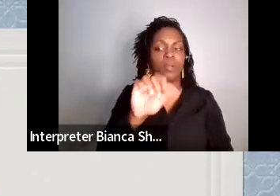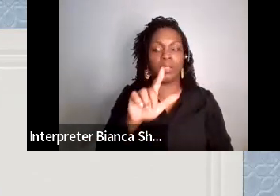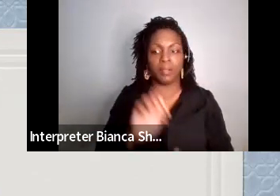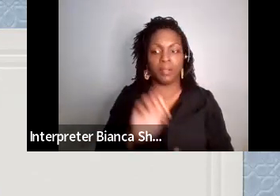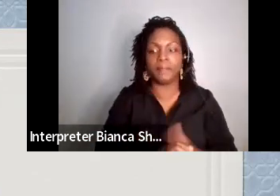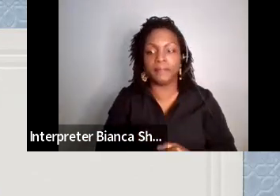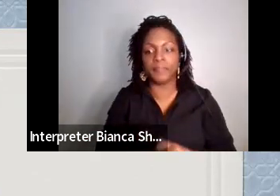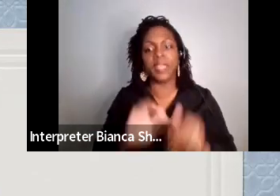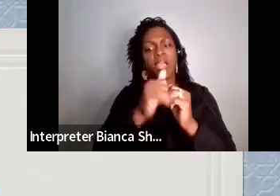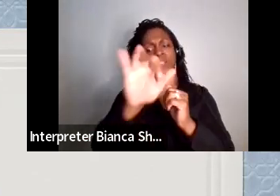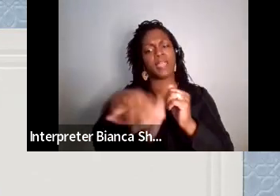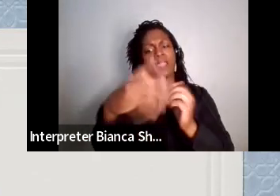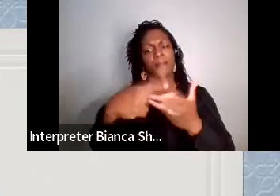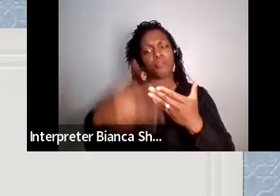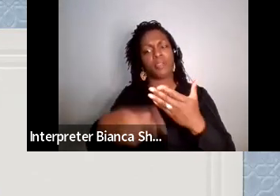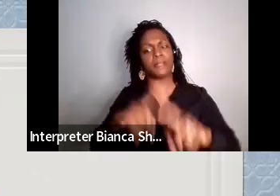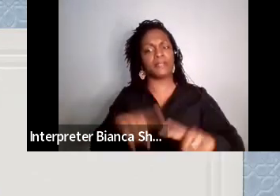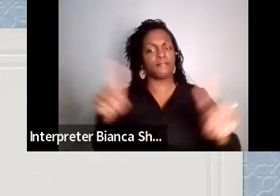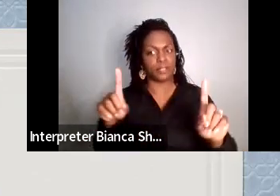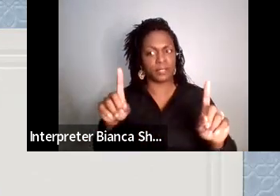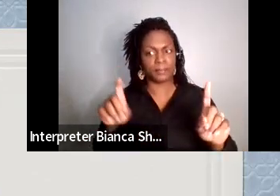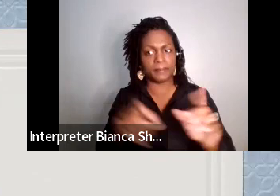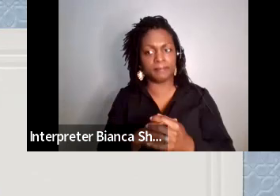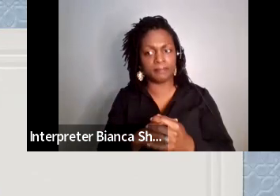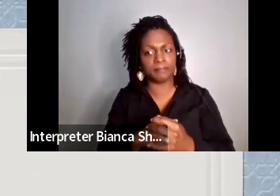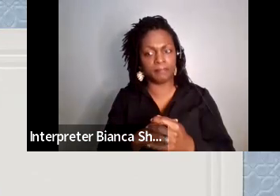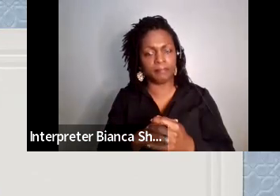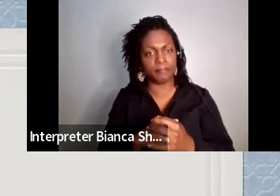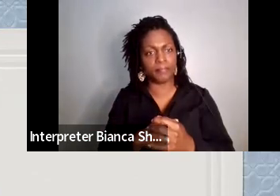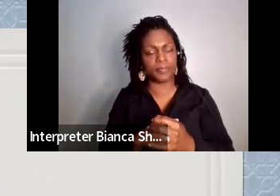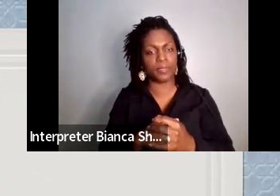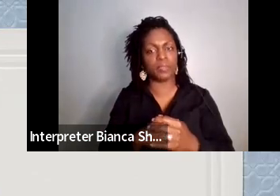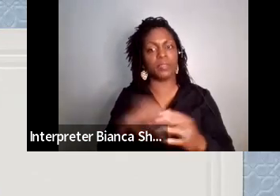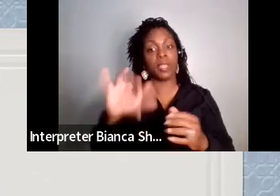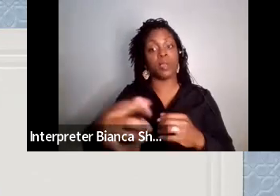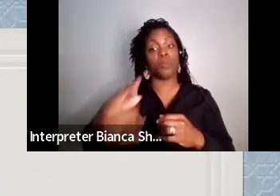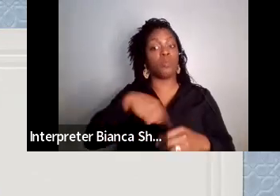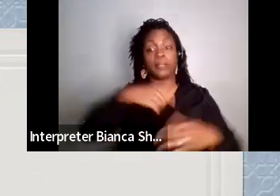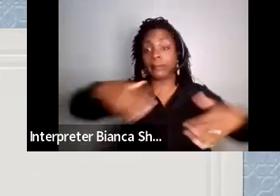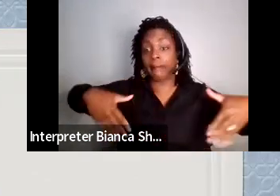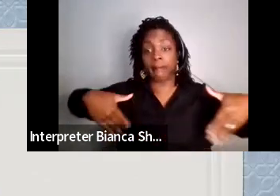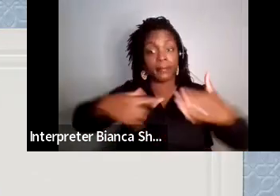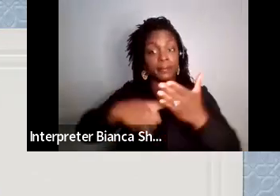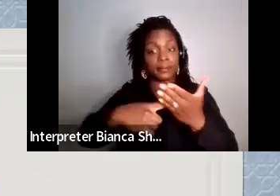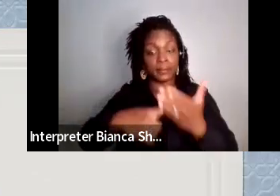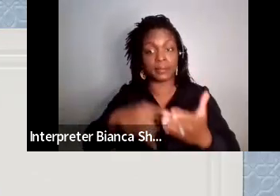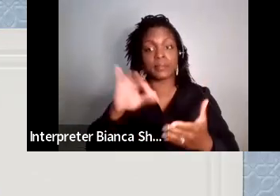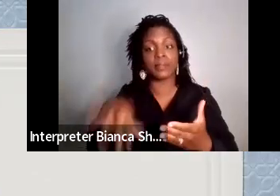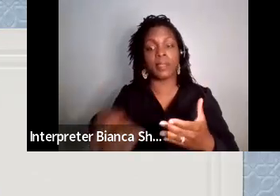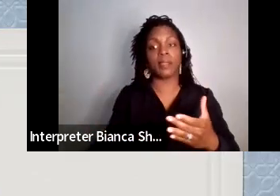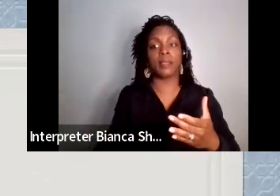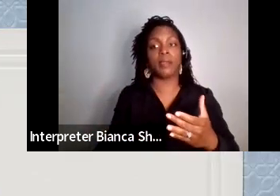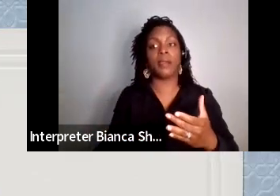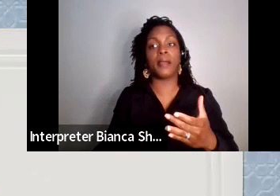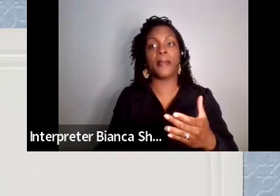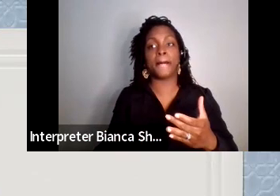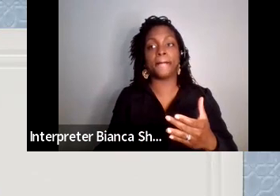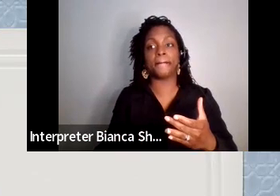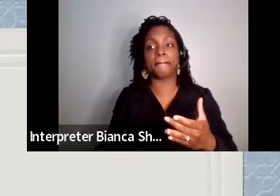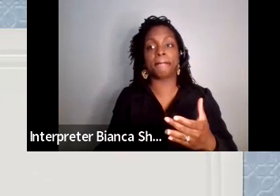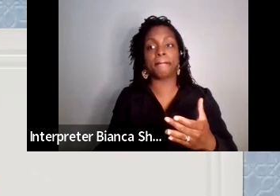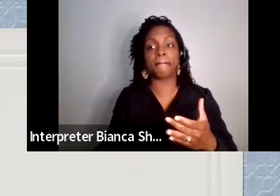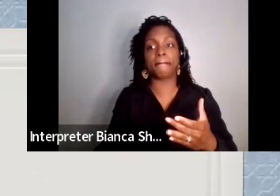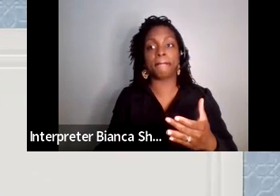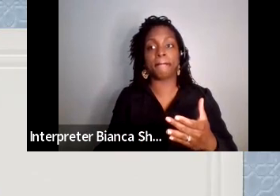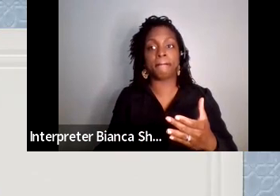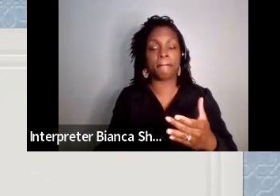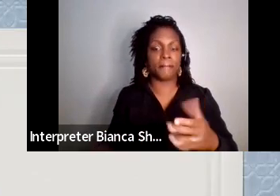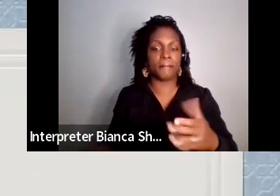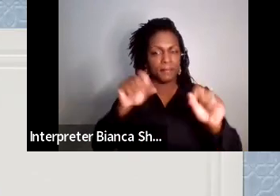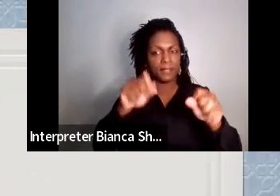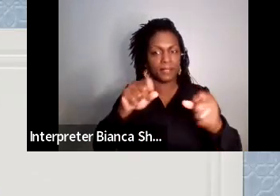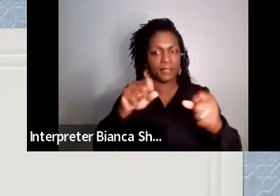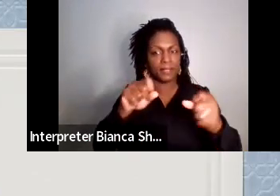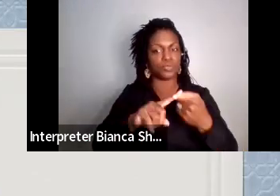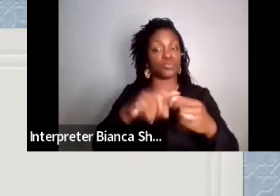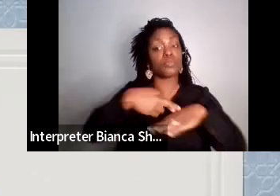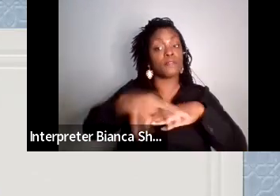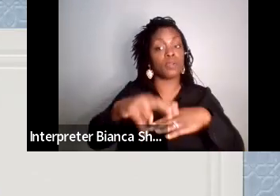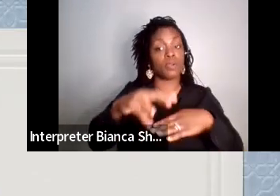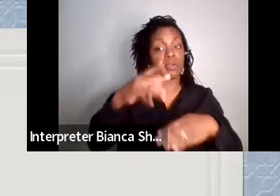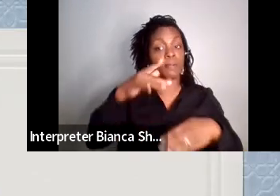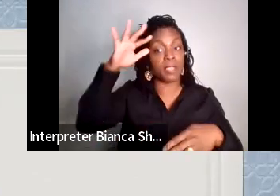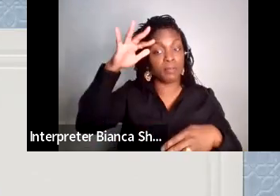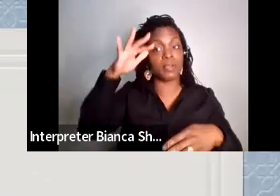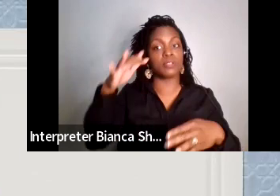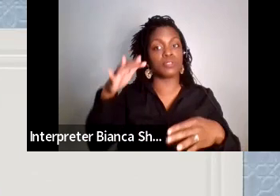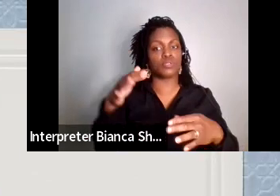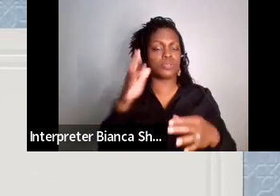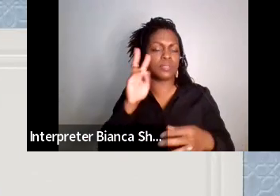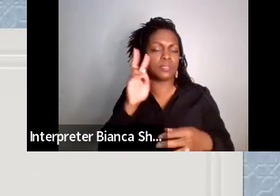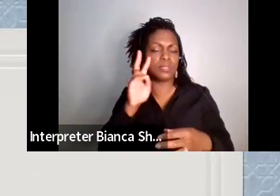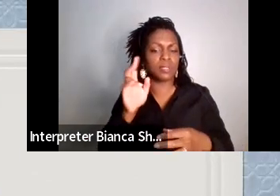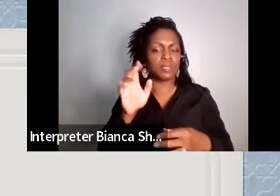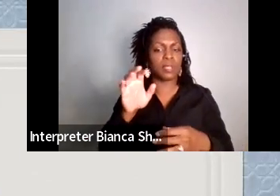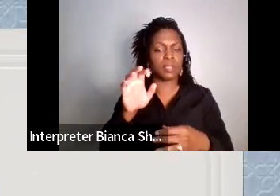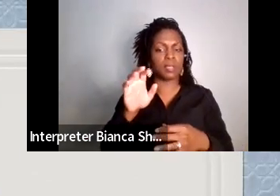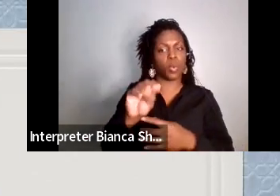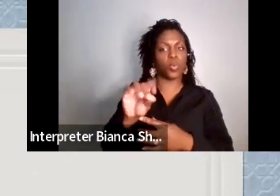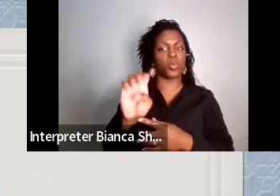We've kind of discussed that but the one the the one element that we haven't discussed was is, that is, the ability to for referred parents to determine the mode of communication or method of communication so just like